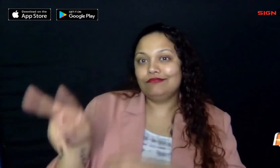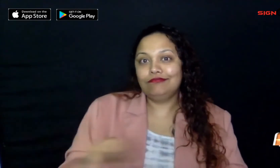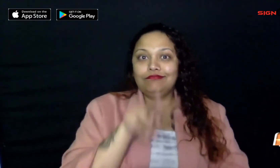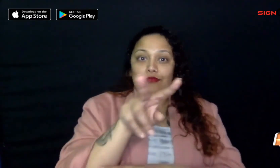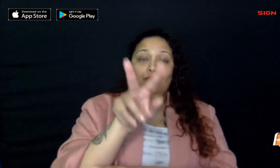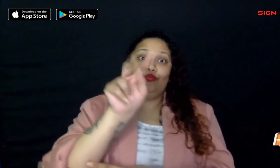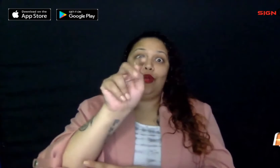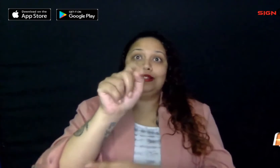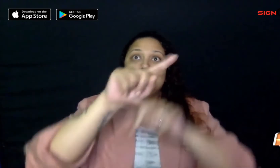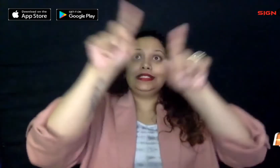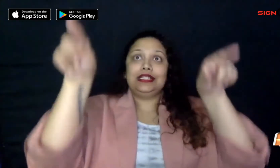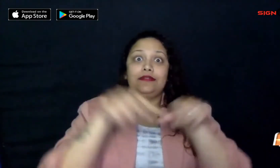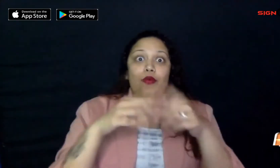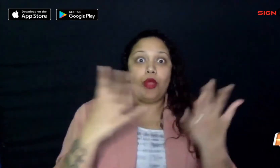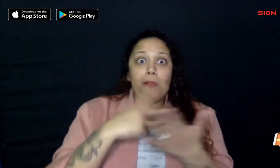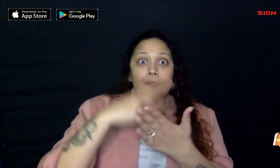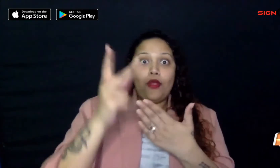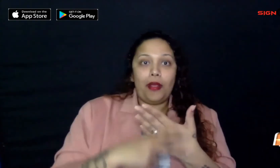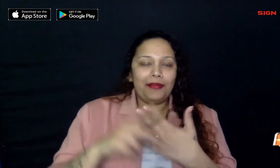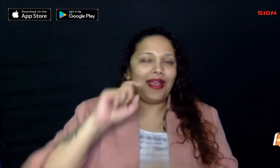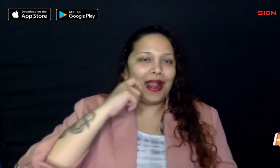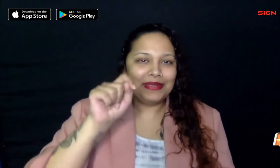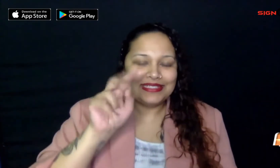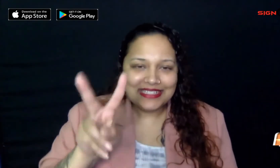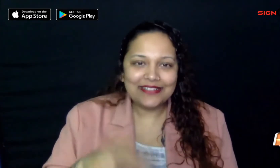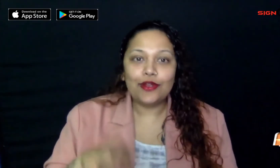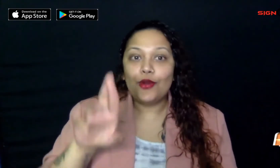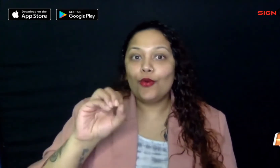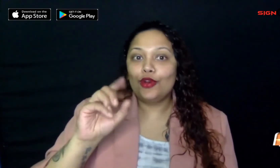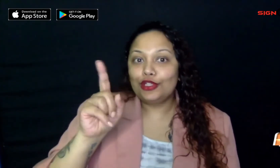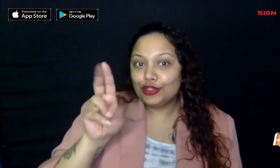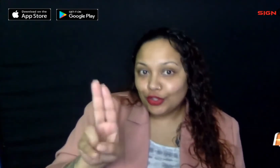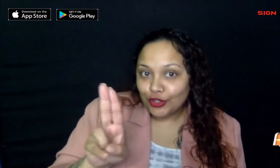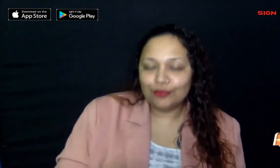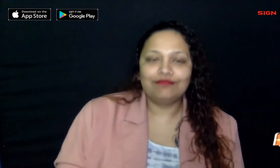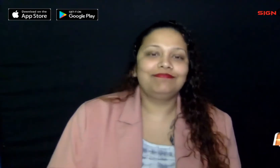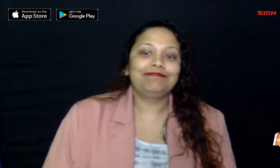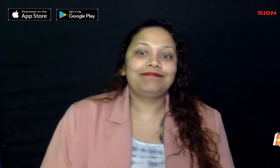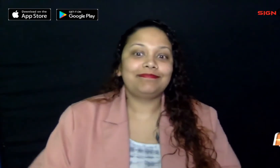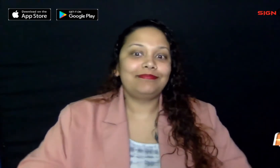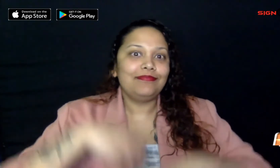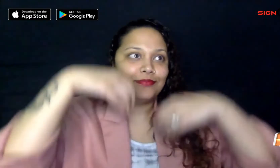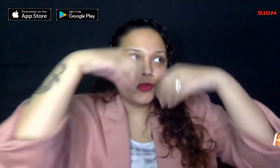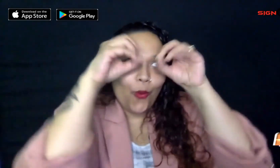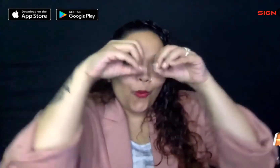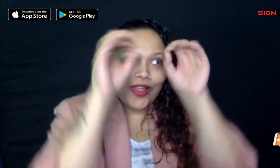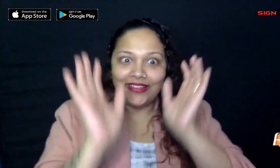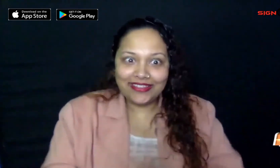And you can also watch on television on Apple TV Roku. Google